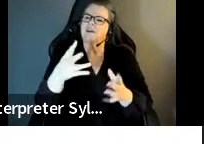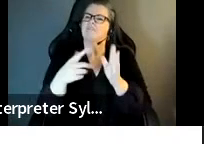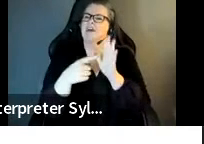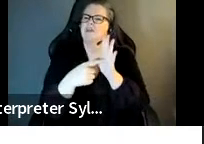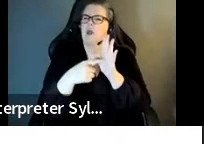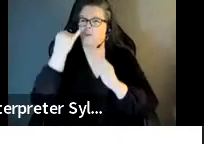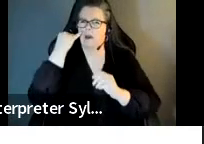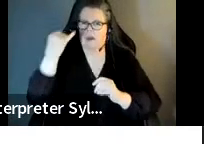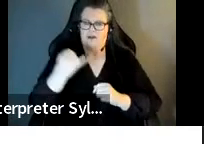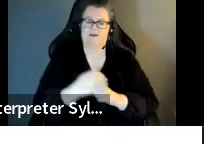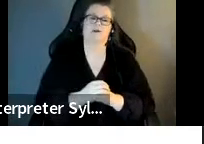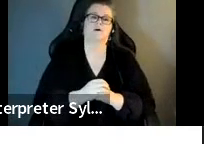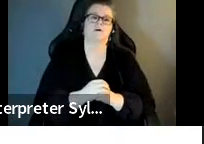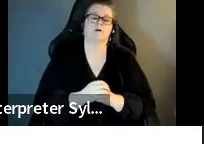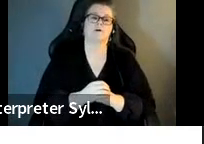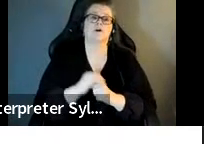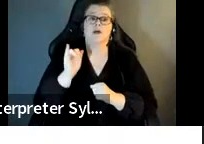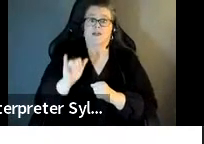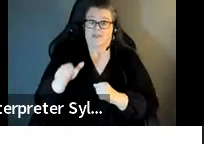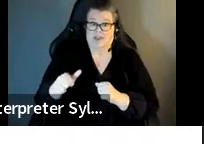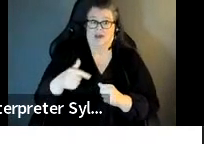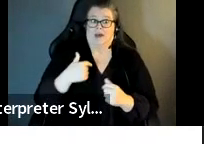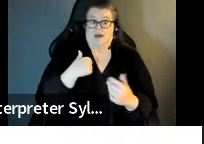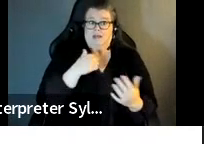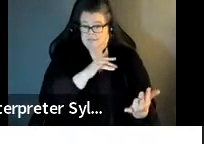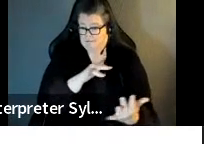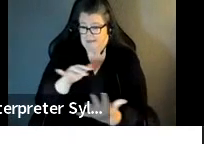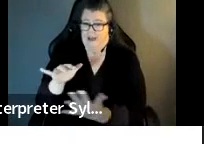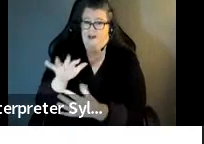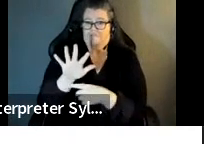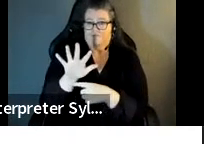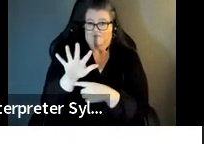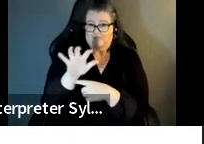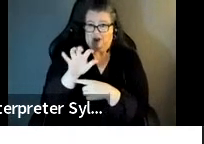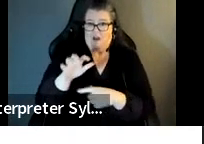Our study sample consisted of 500 wheeled mobility device users.